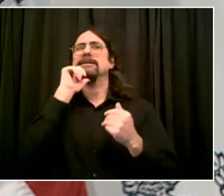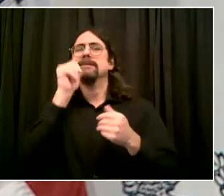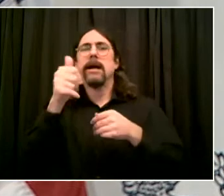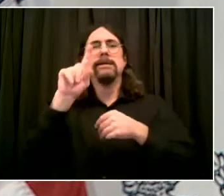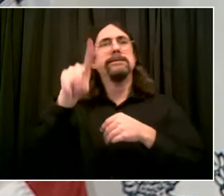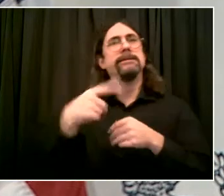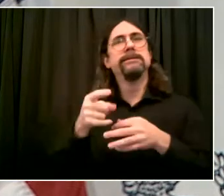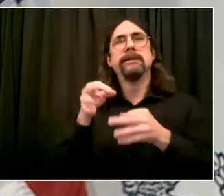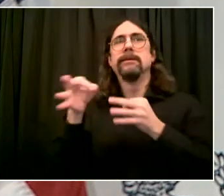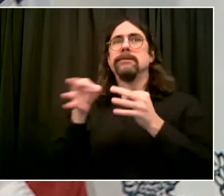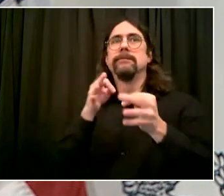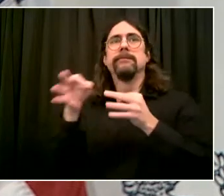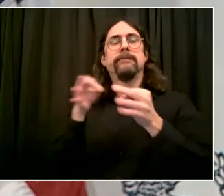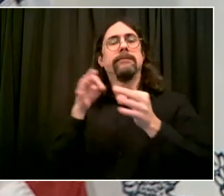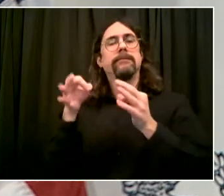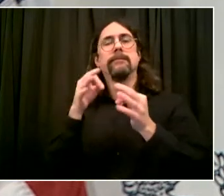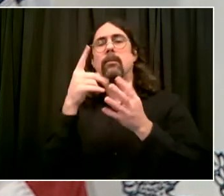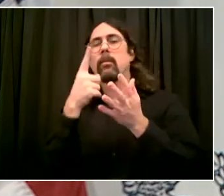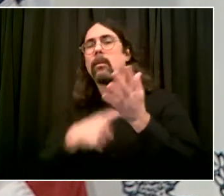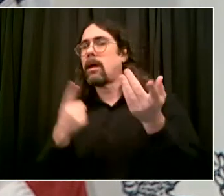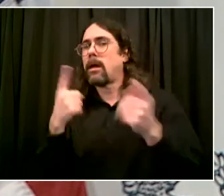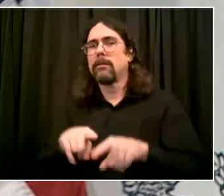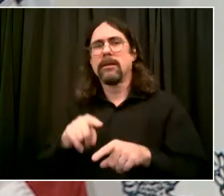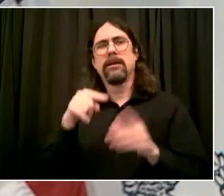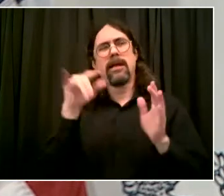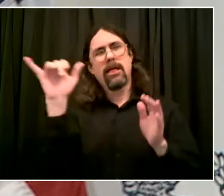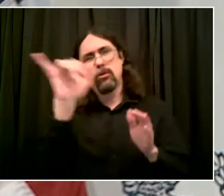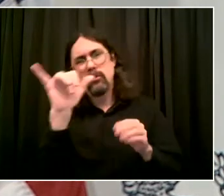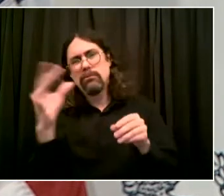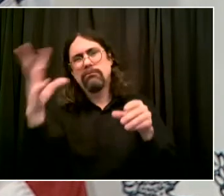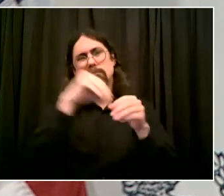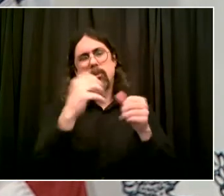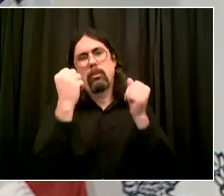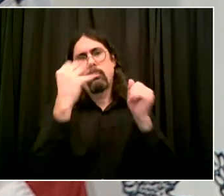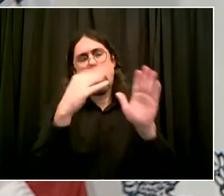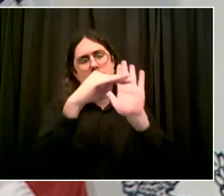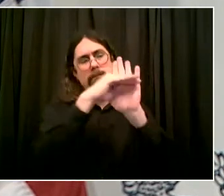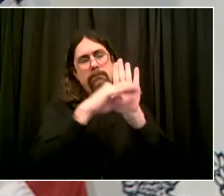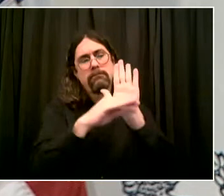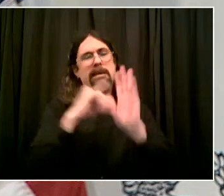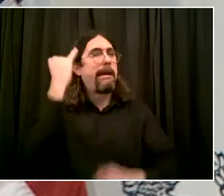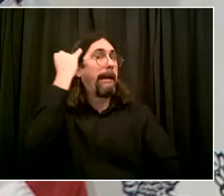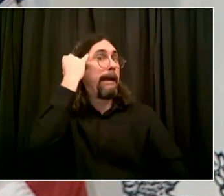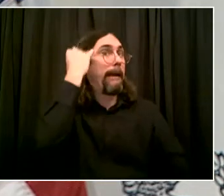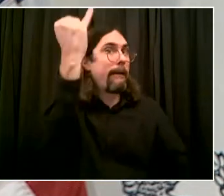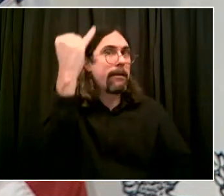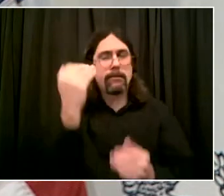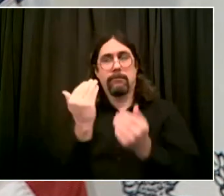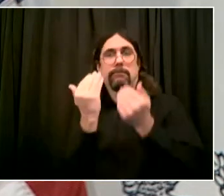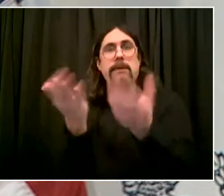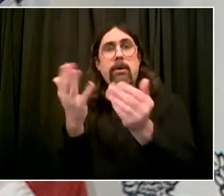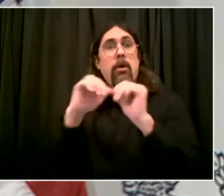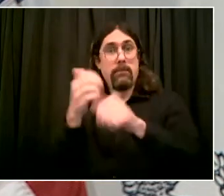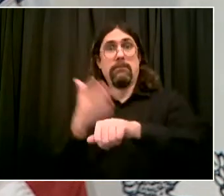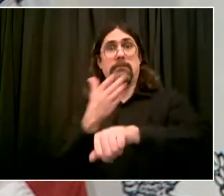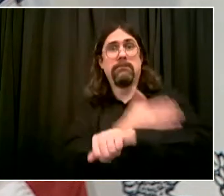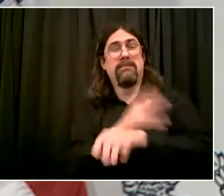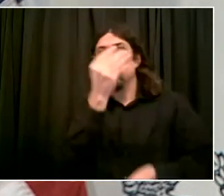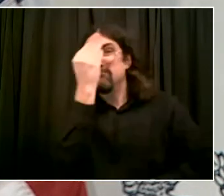RECOMMENDATIONS. ON TOP OF THAT, THE DISCIPLINARY MATRIX WHICH IS BEEN TWO YEARS